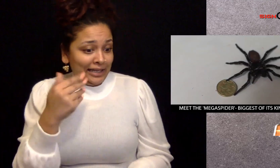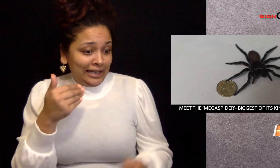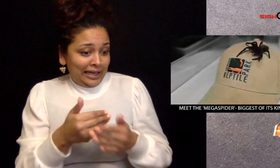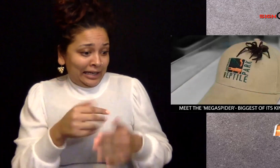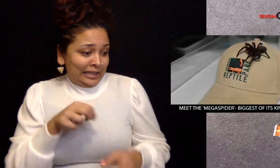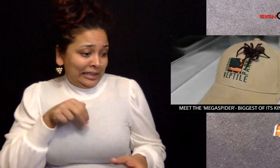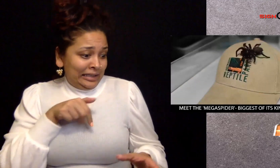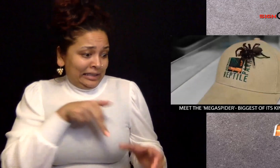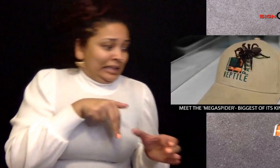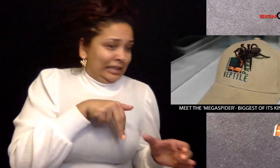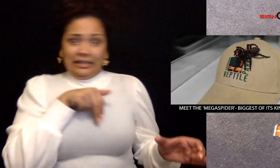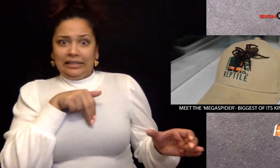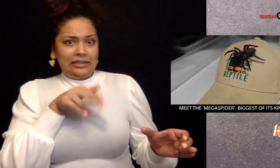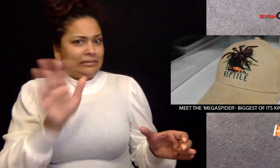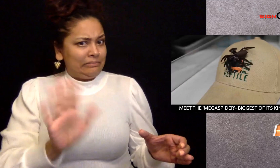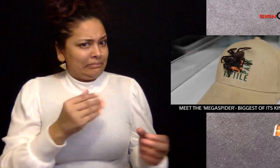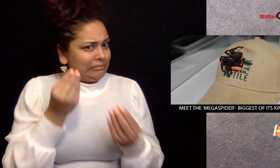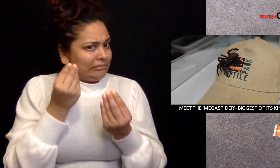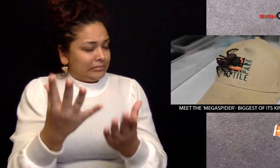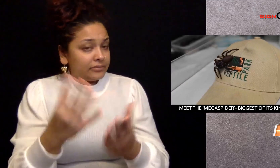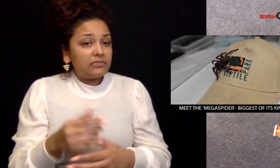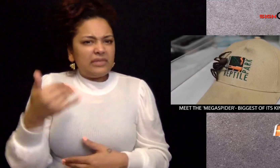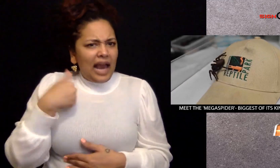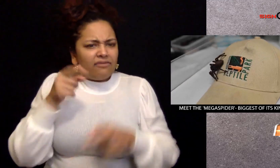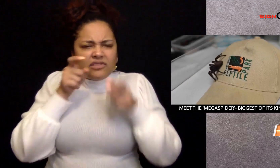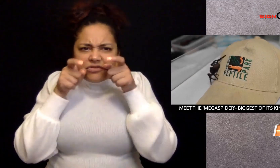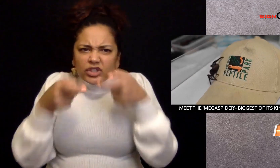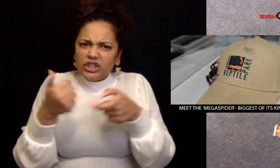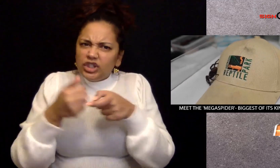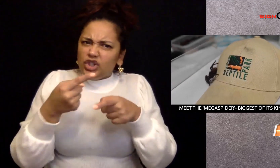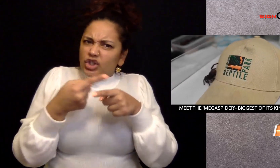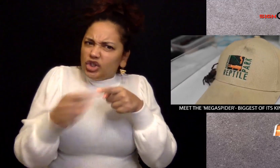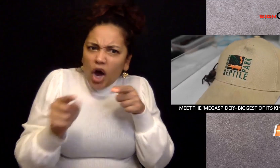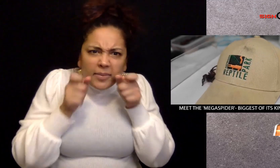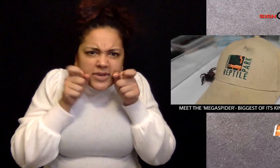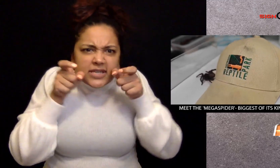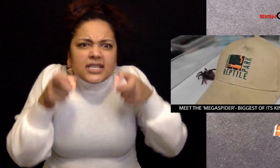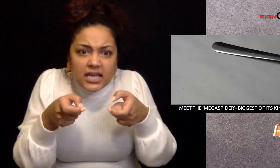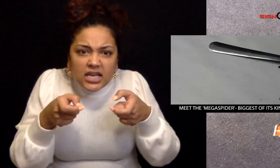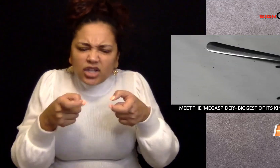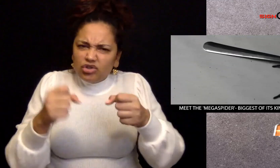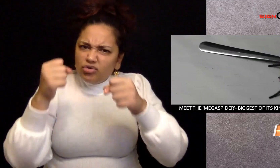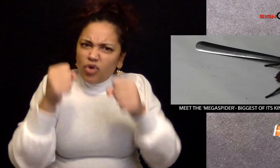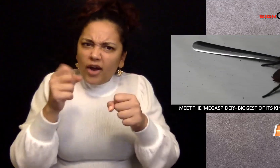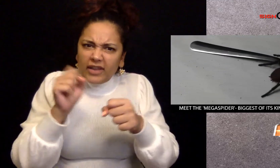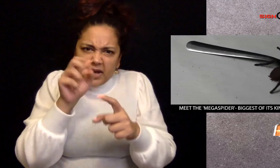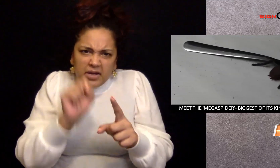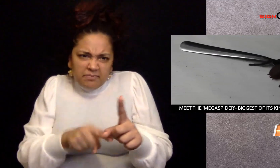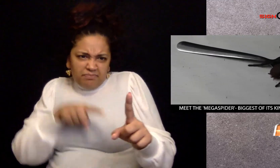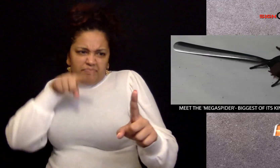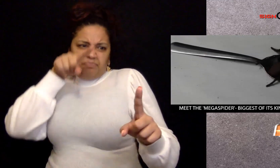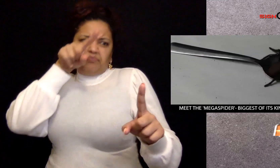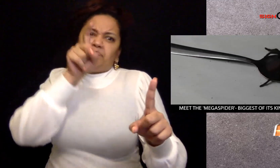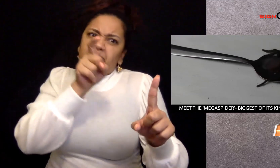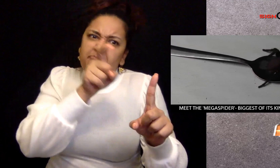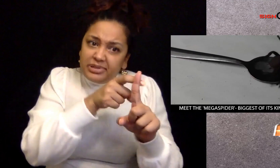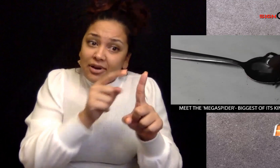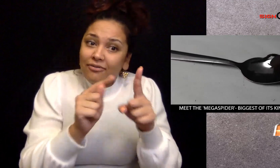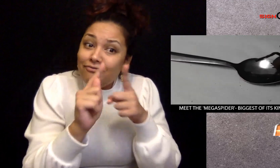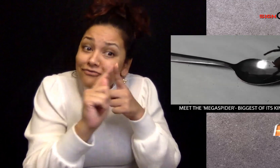trust me you do not ever want to see one in person its fangs are sharp enough and strong